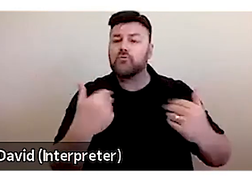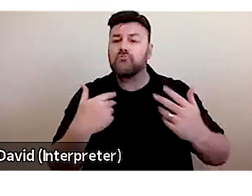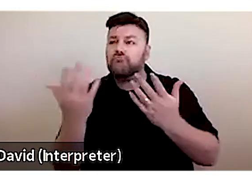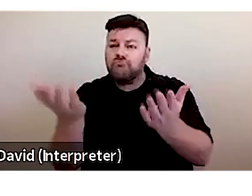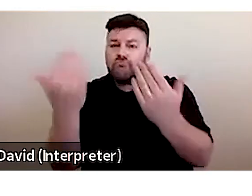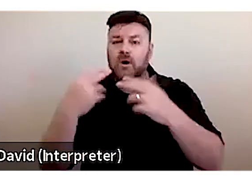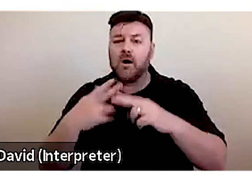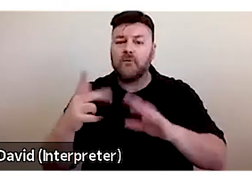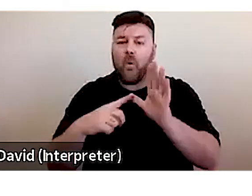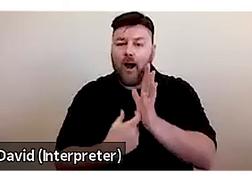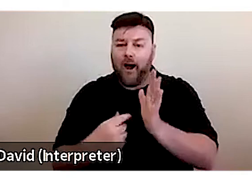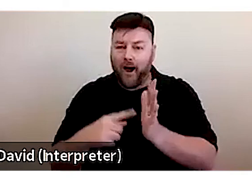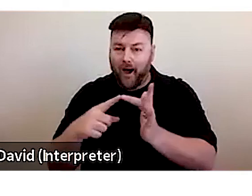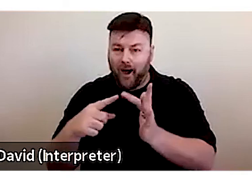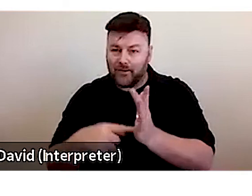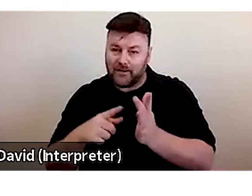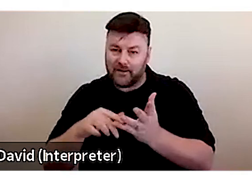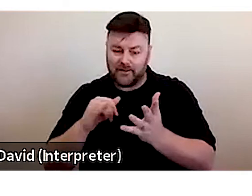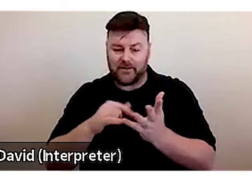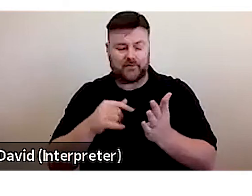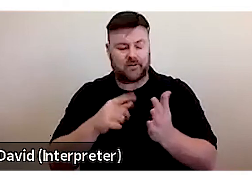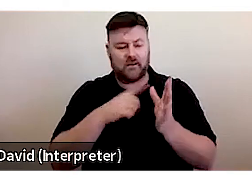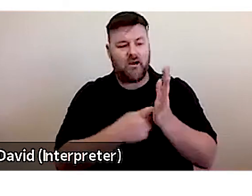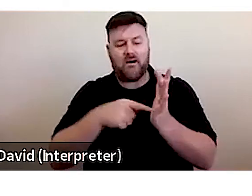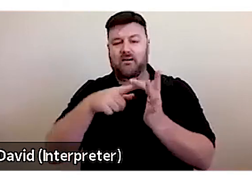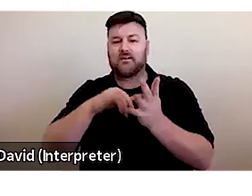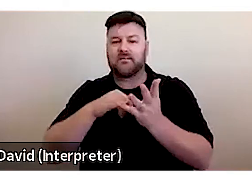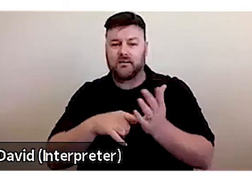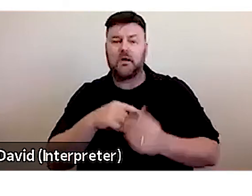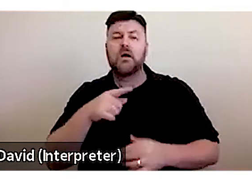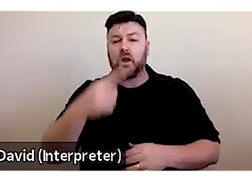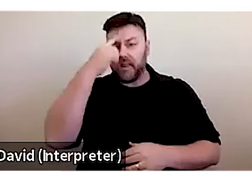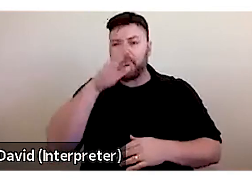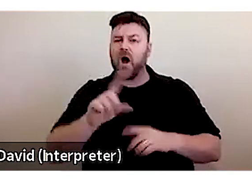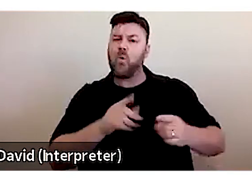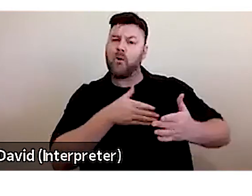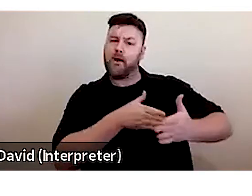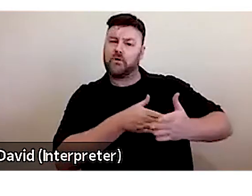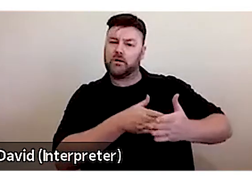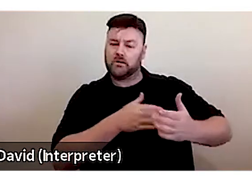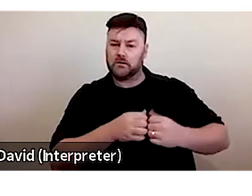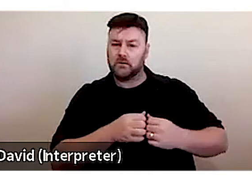This is for audiences as well.